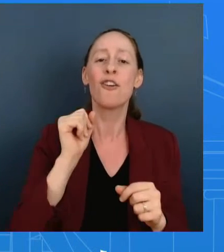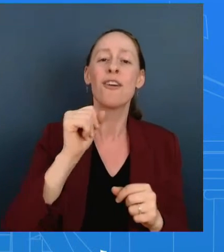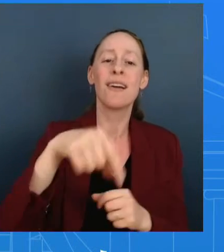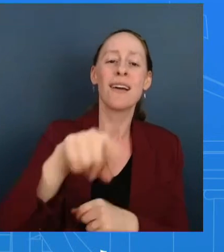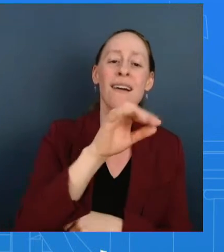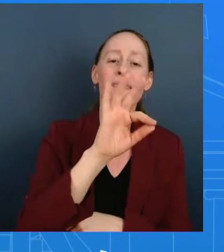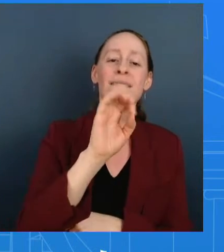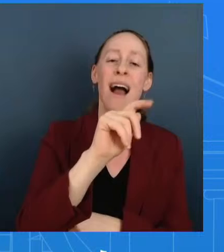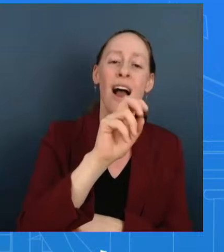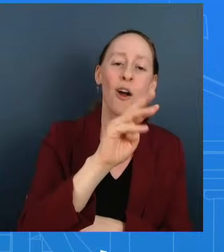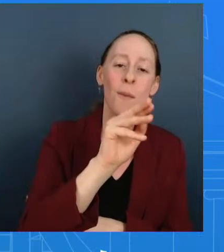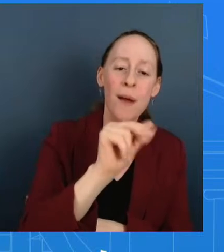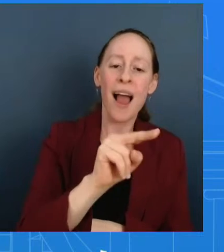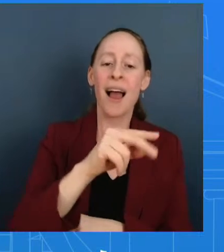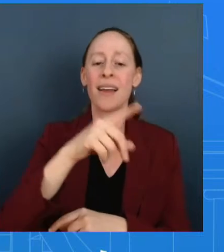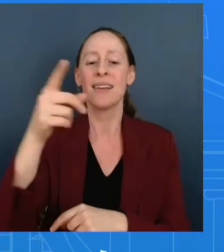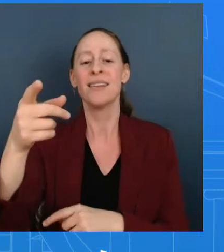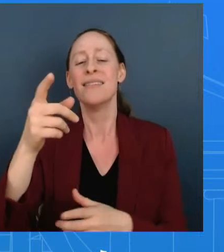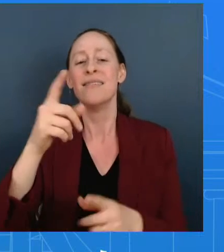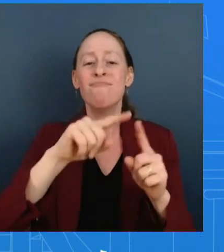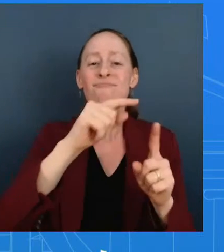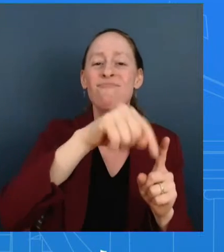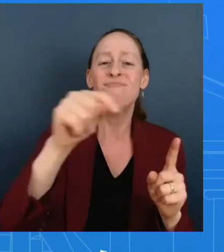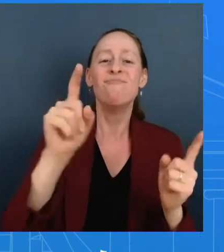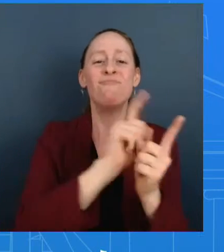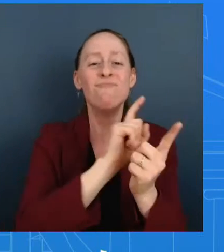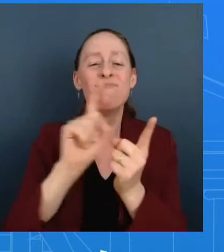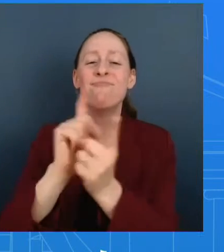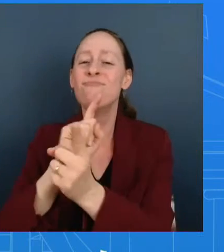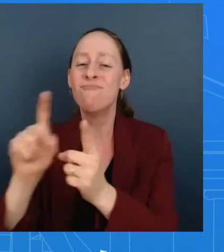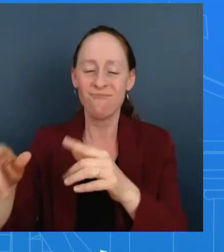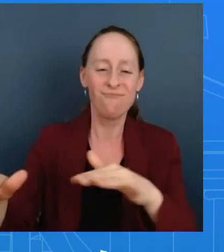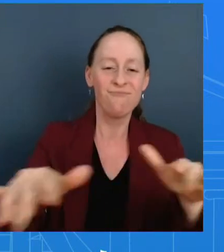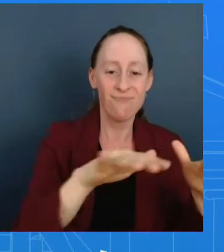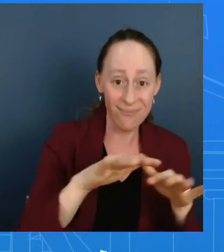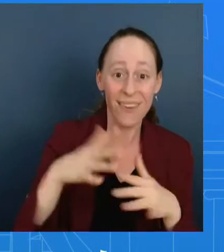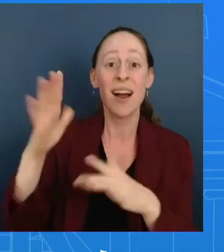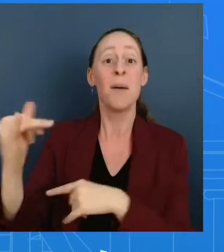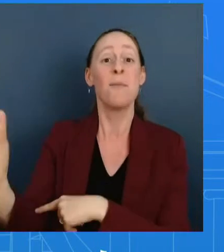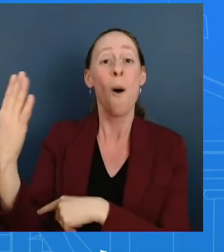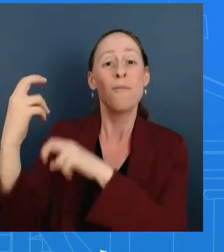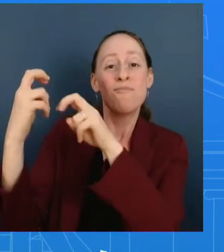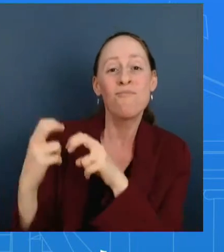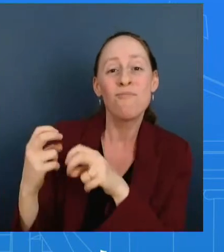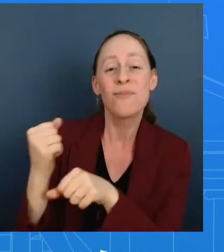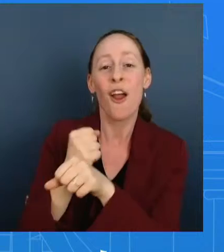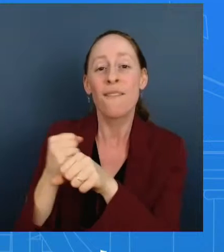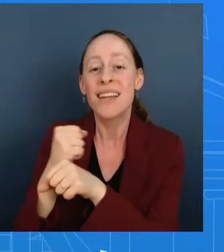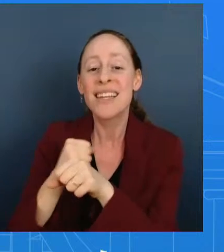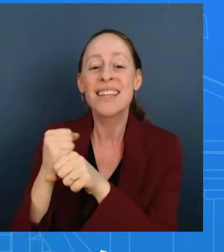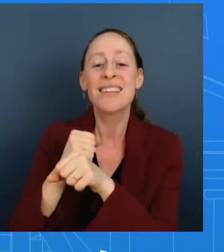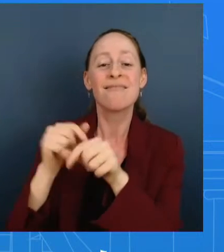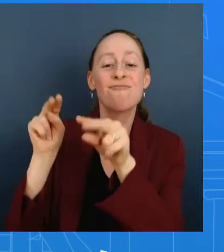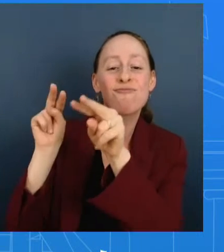And throughout, the president has engaged with elected leaders, including members of Congress, governors, and local officials.